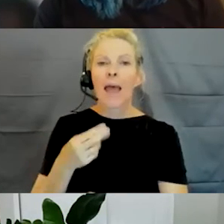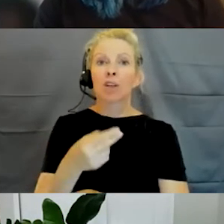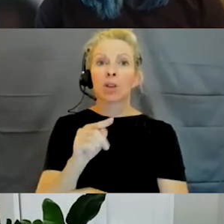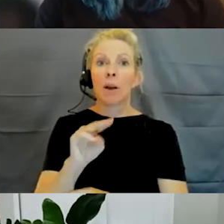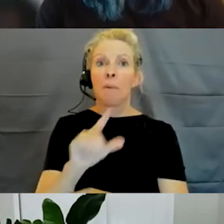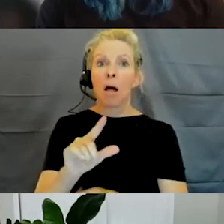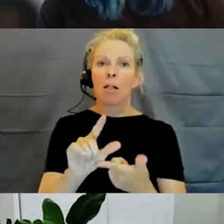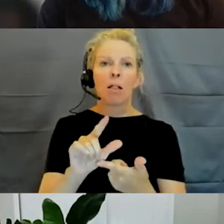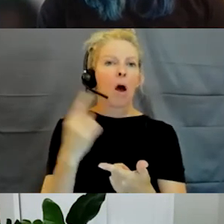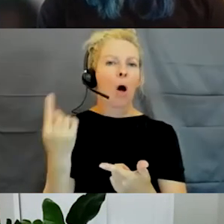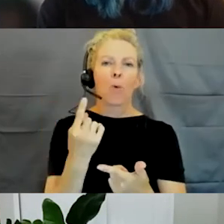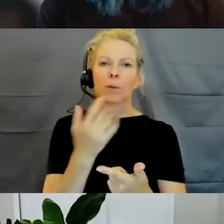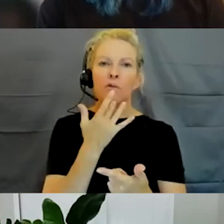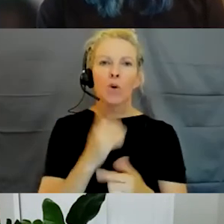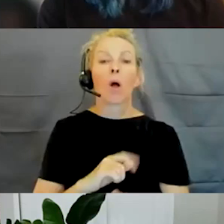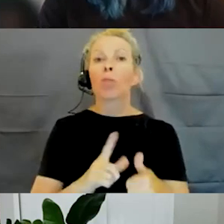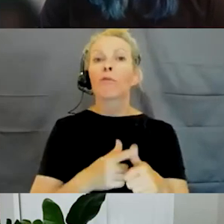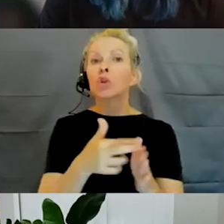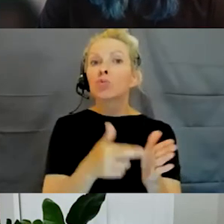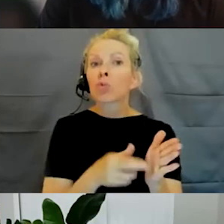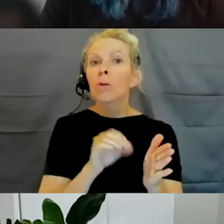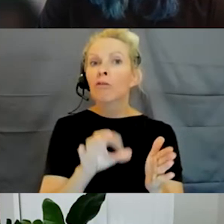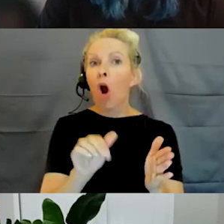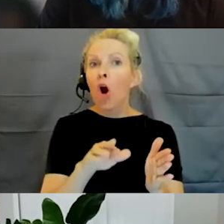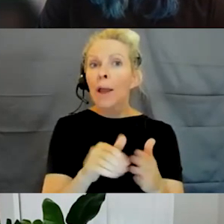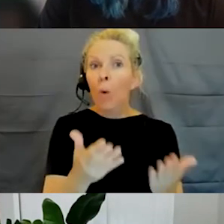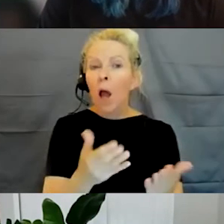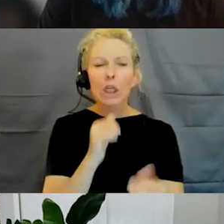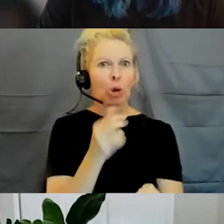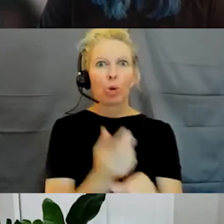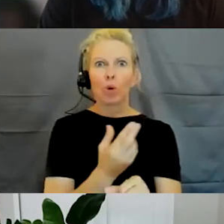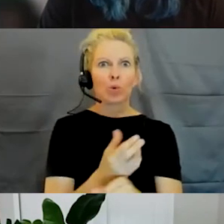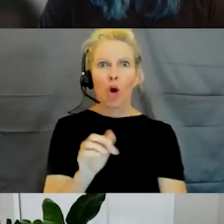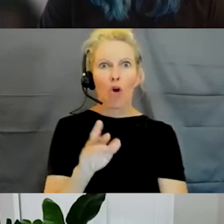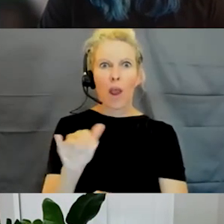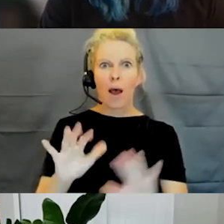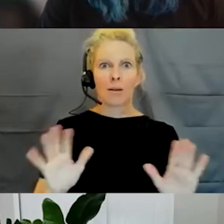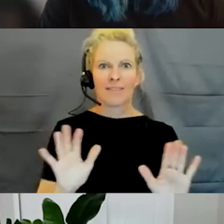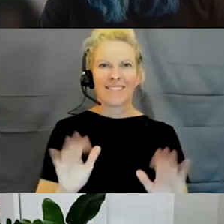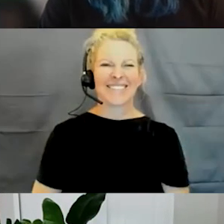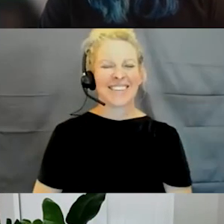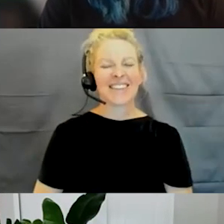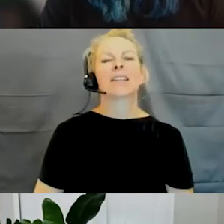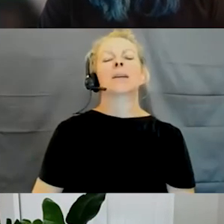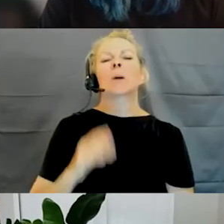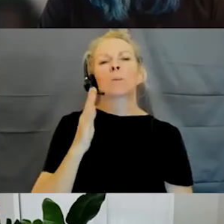first rule of aria's don't use aria, right? So be very surprising if that is how Google was building